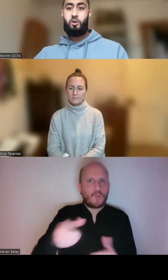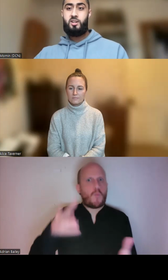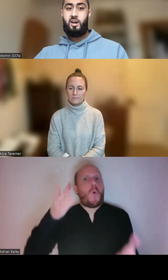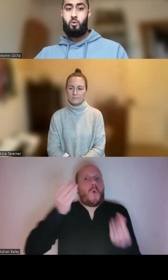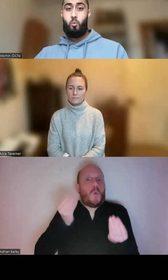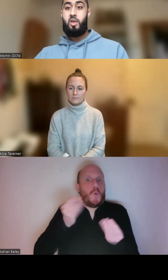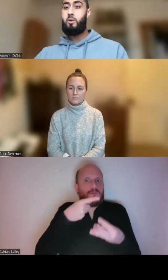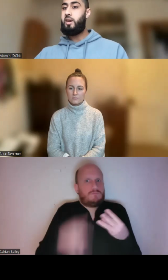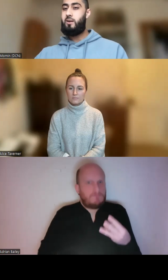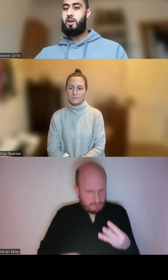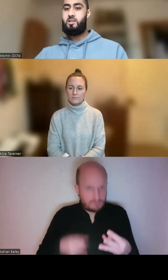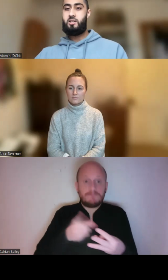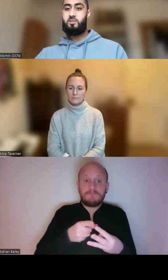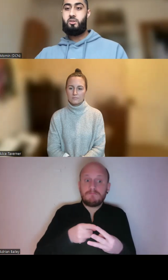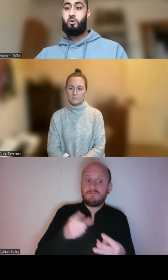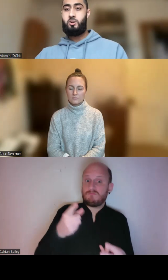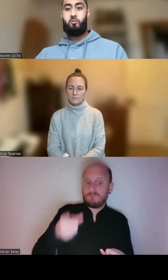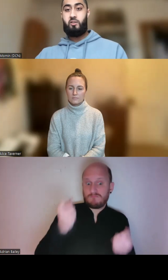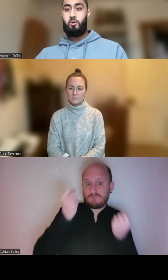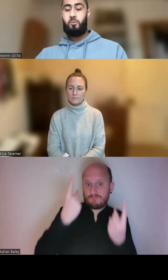To understand whether paid advertising is for you, it's not for everyone.